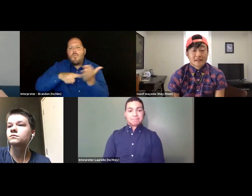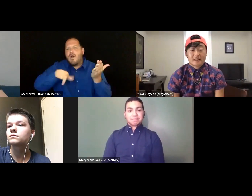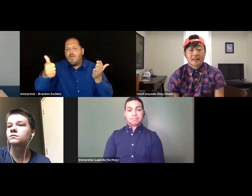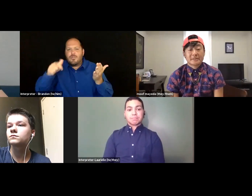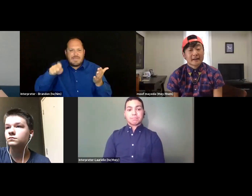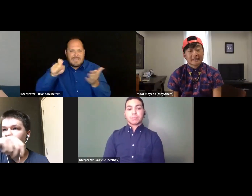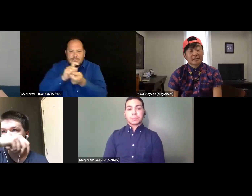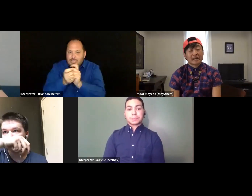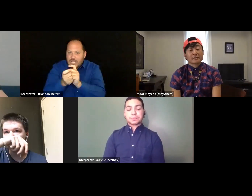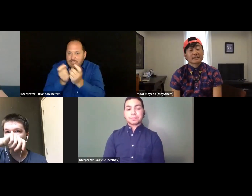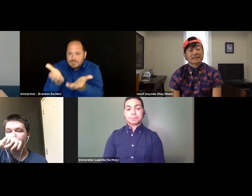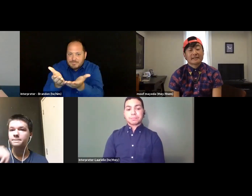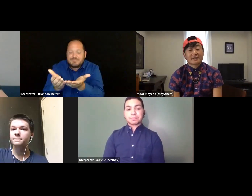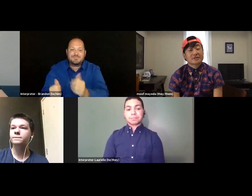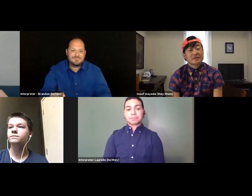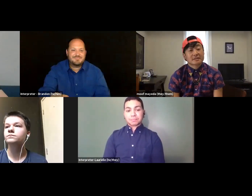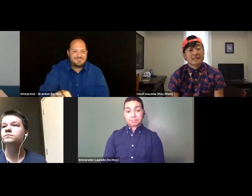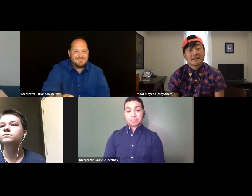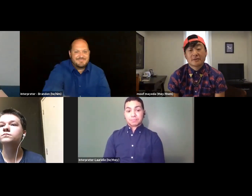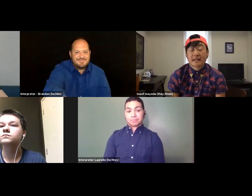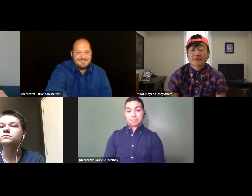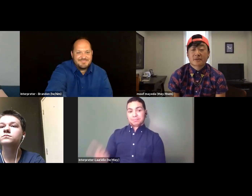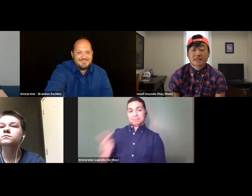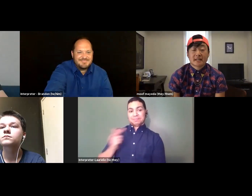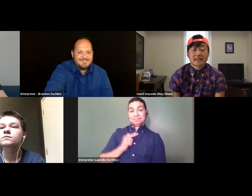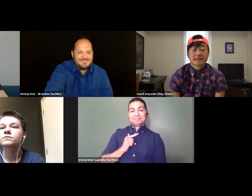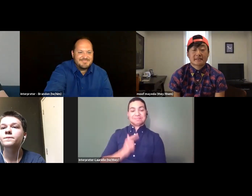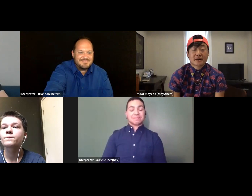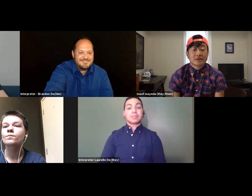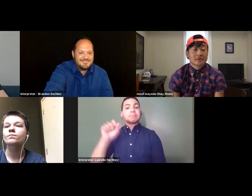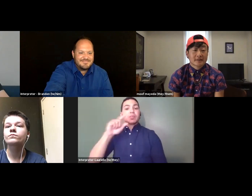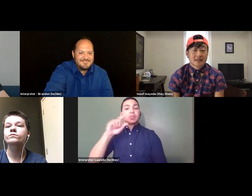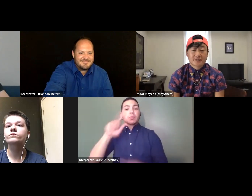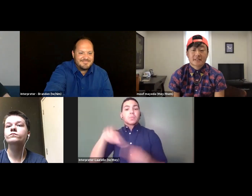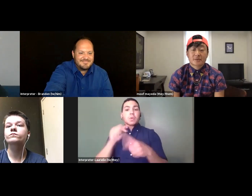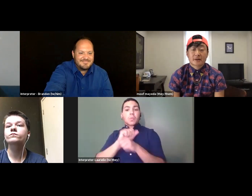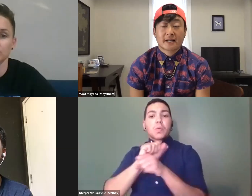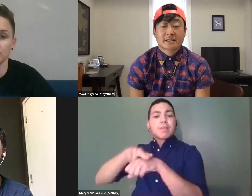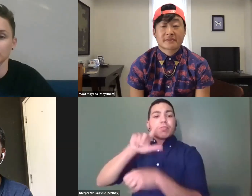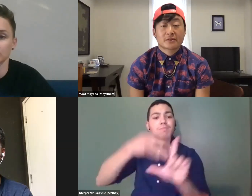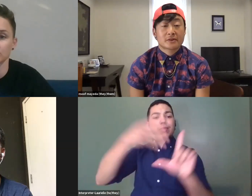That we don't live in a meritocracy so more and more